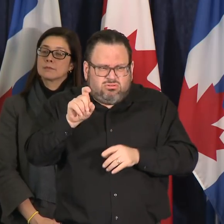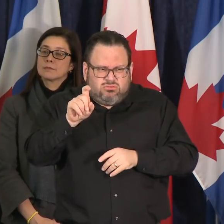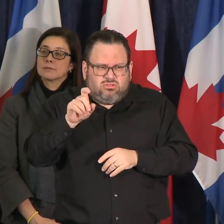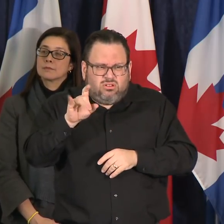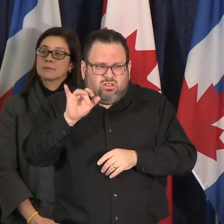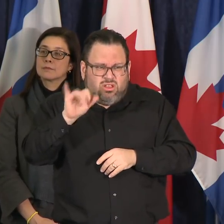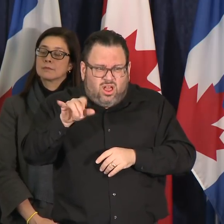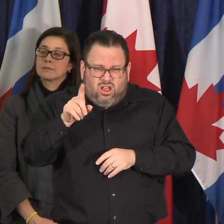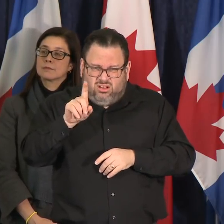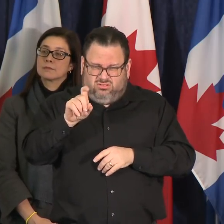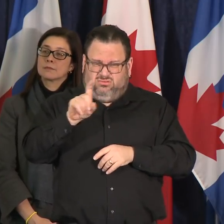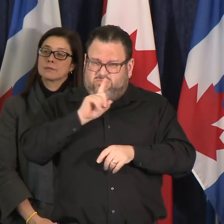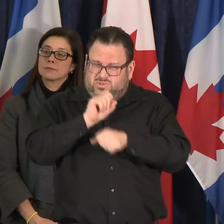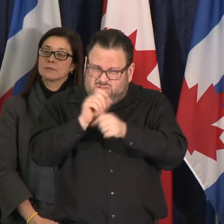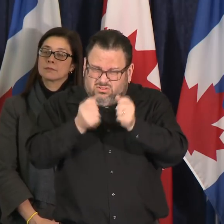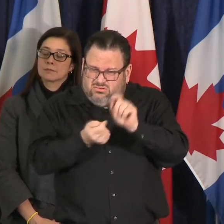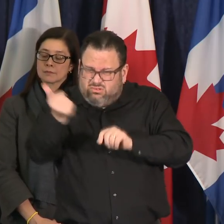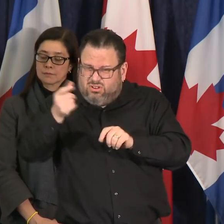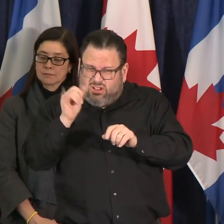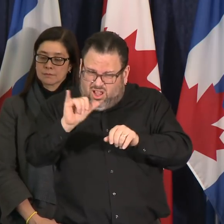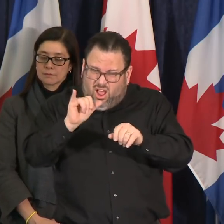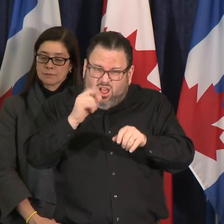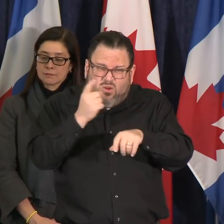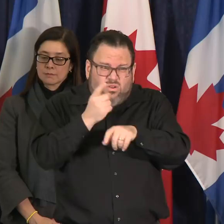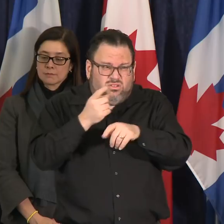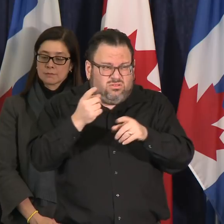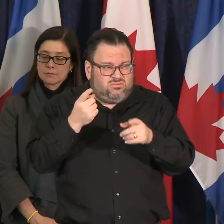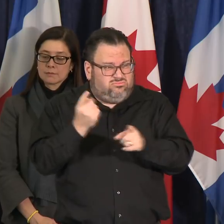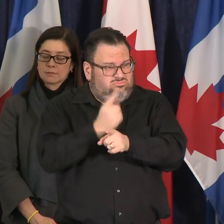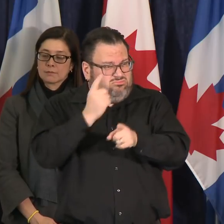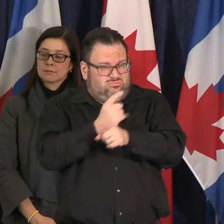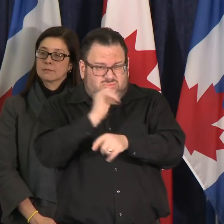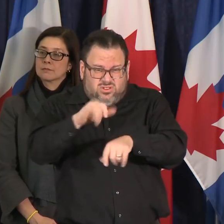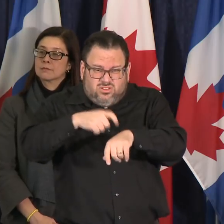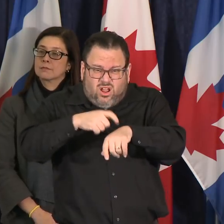as you know and as you can appreciate the City of Toronto doesn't doesn't